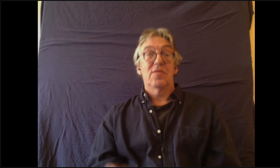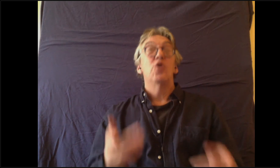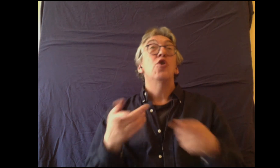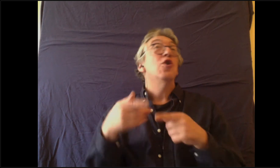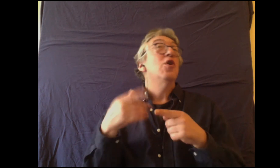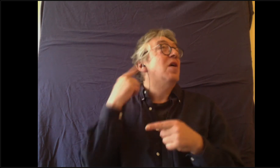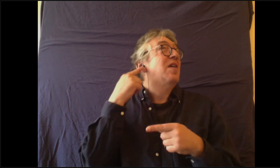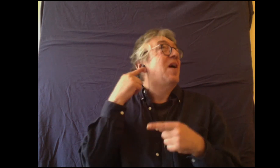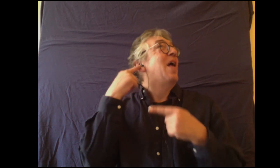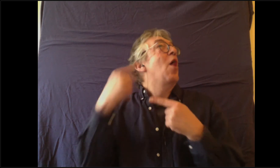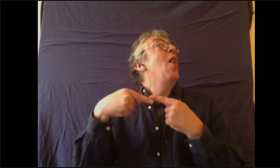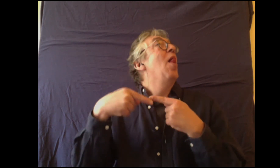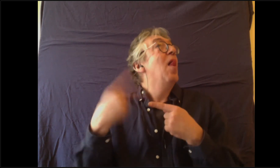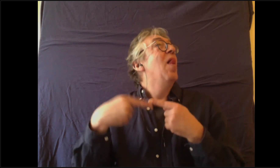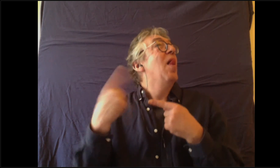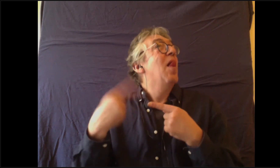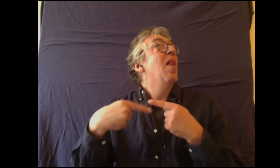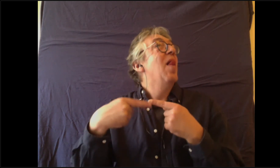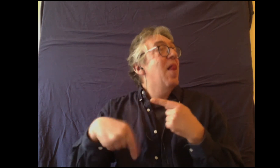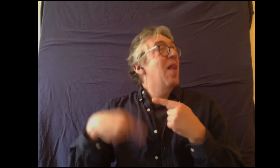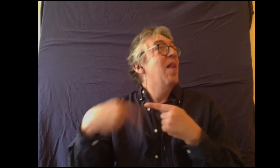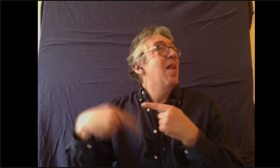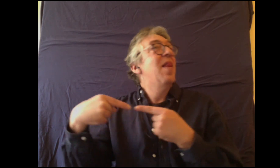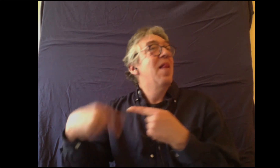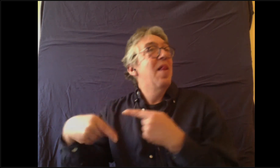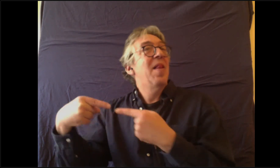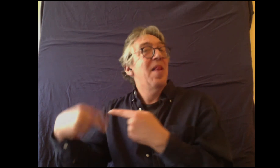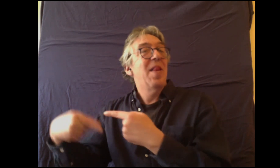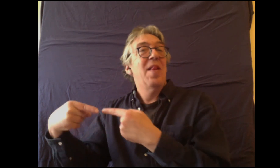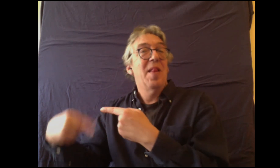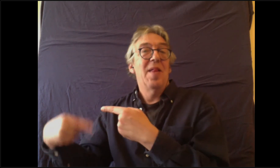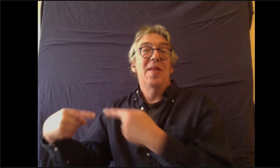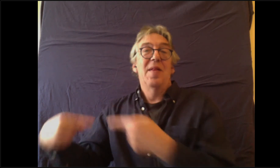You are getting low. And then it's a bit frustrating.